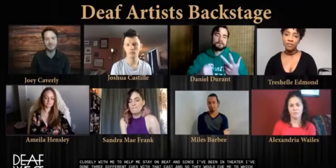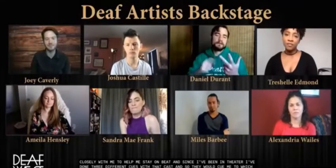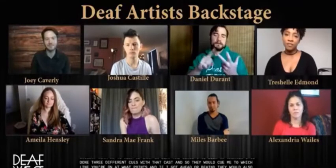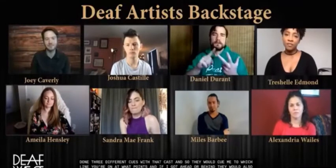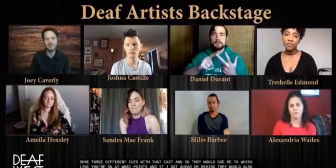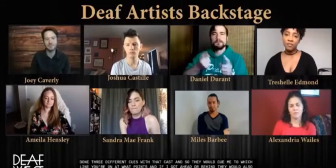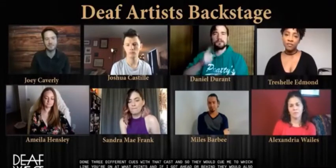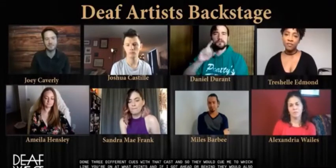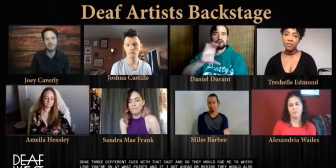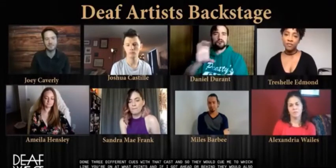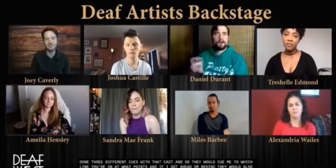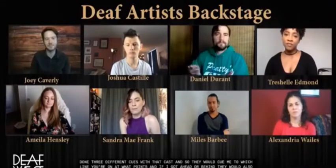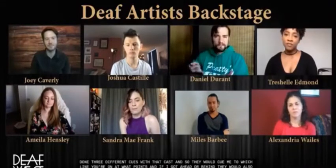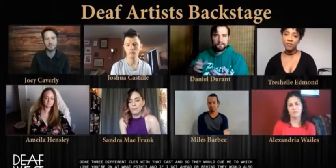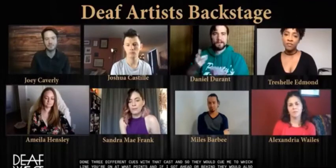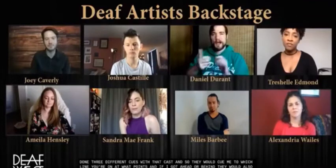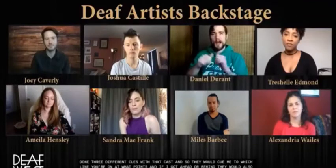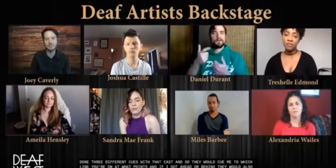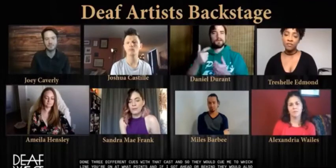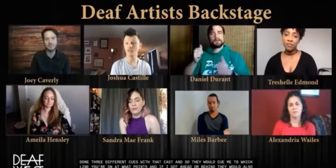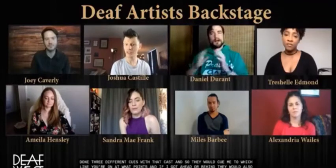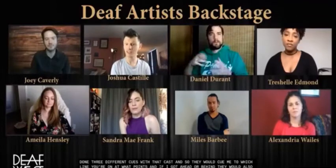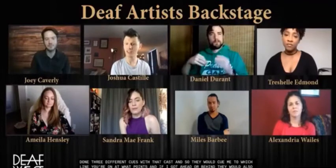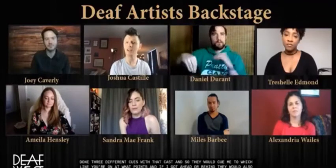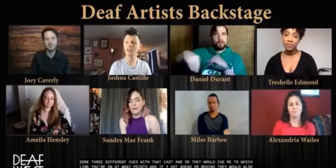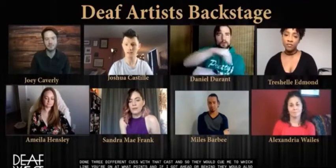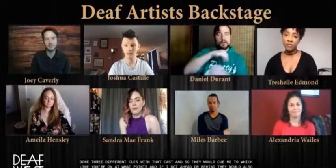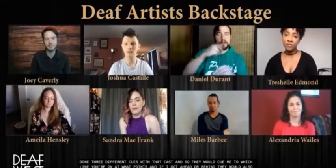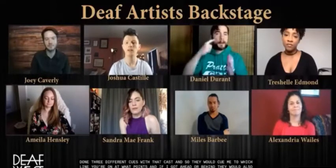When the light would come on, I would know that the song was ending.